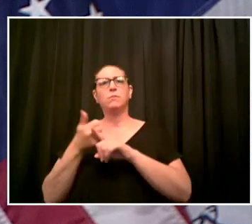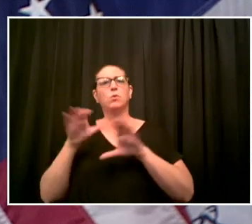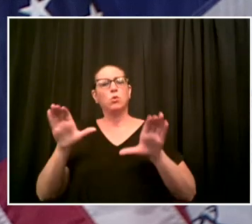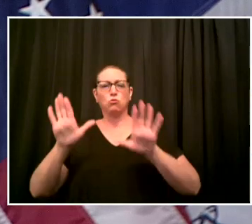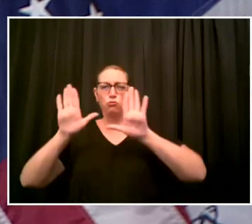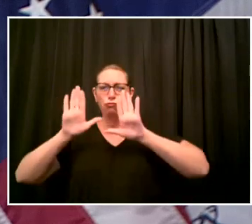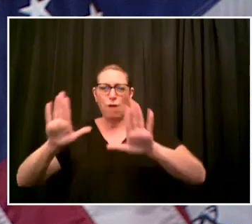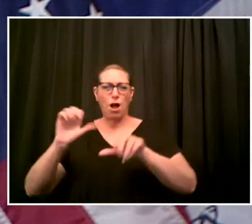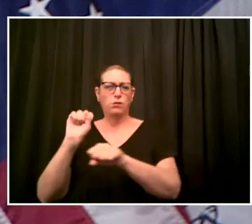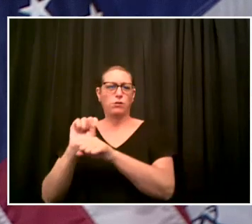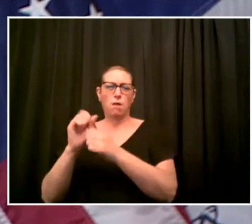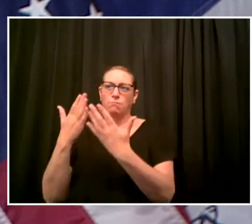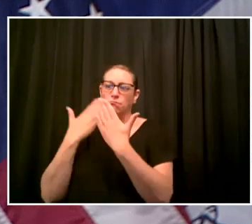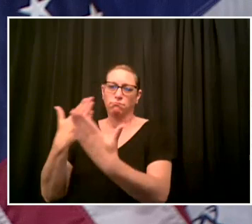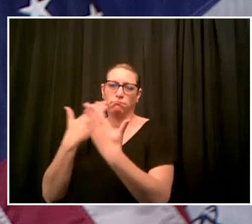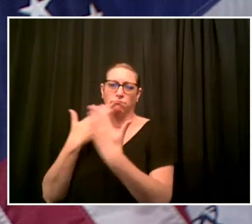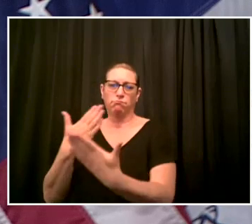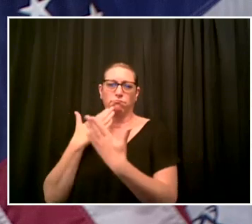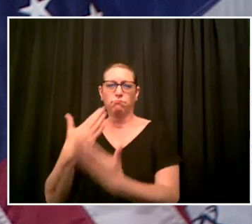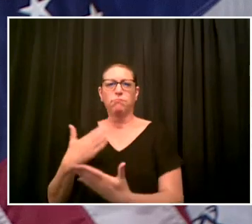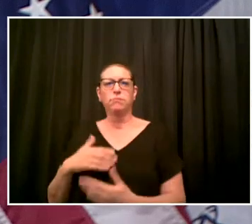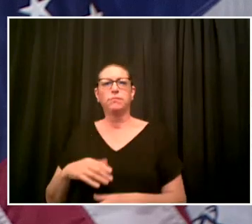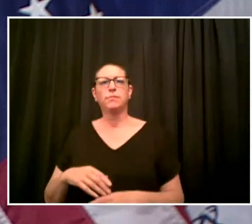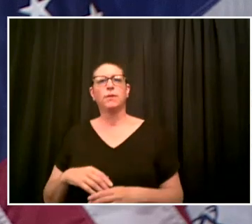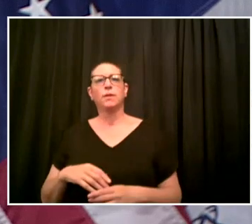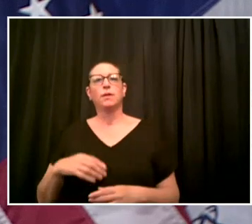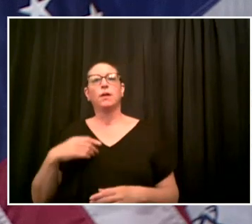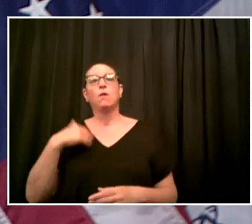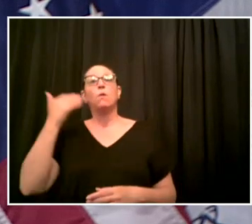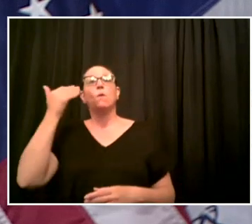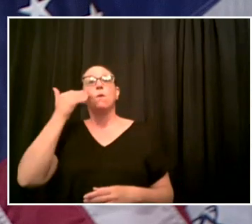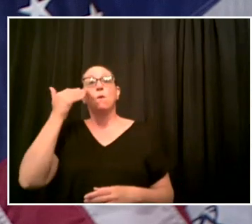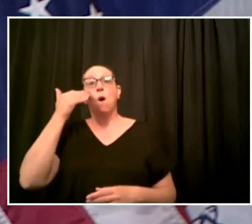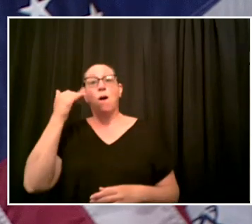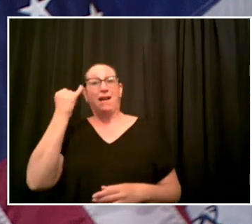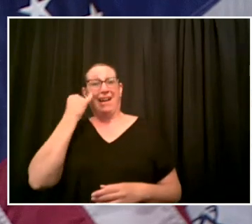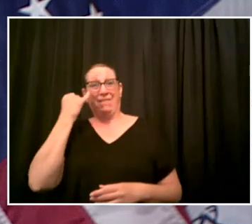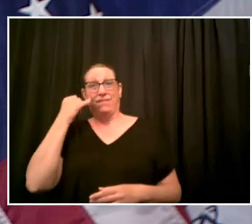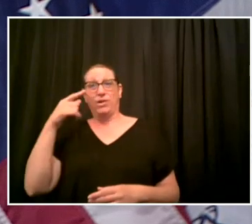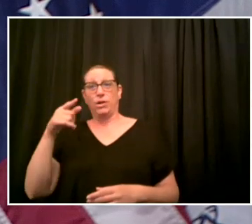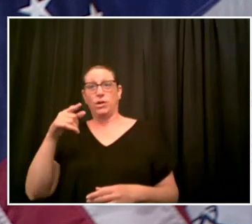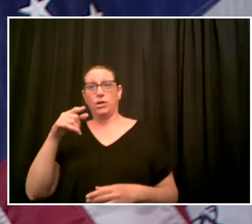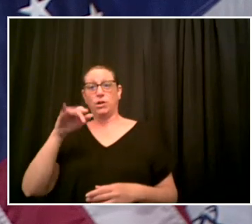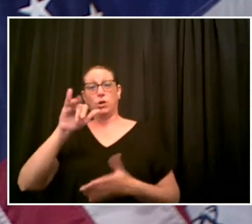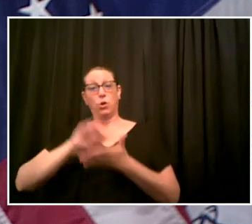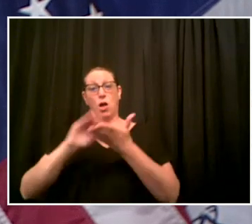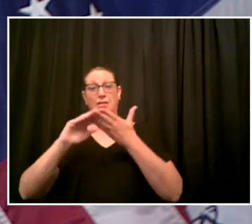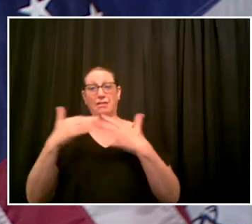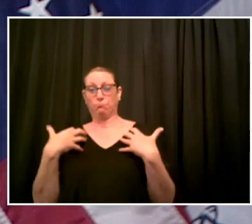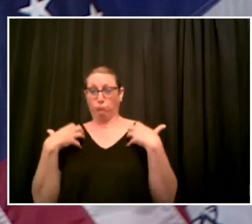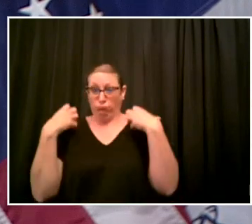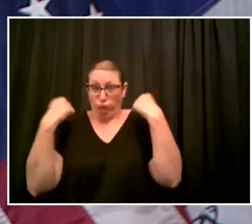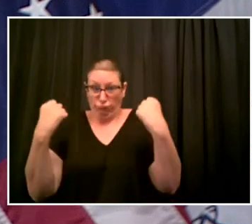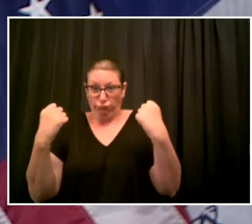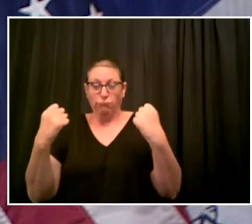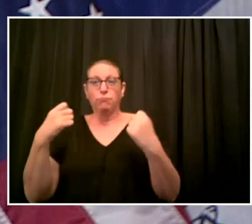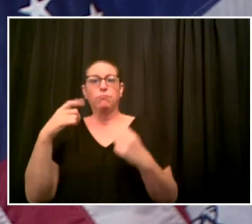STAFF HAVE JUST BEENLZ] NDA THOUGHTFUL IN THEIR APPROACH. WE AR ETHNAKFUL BECAUSE WE KNOW THAT FOR THE CYIT